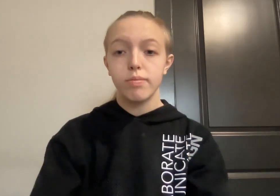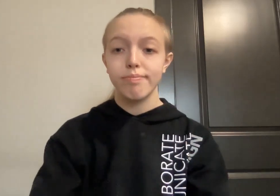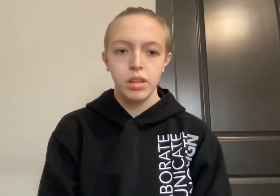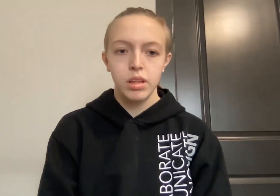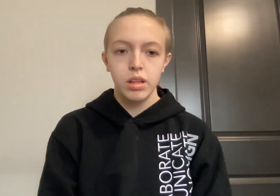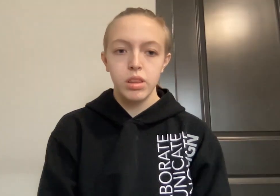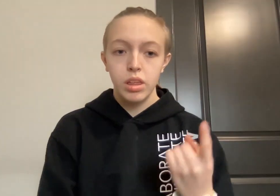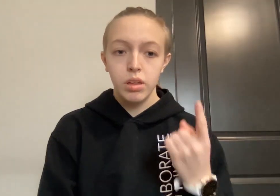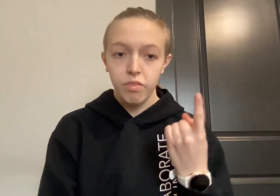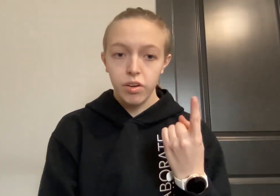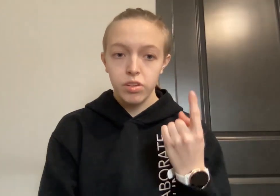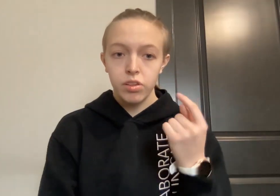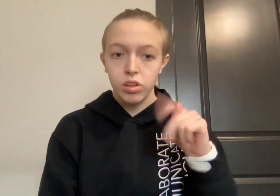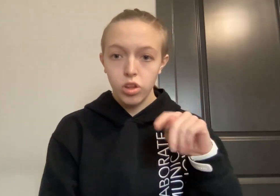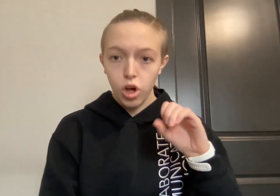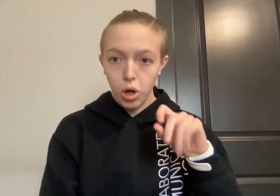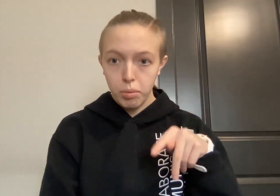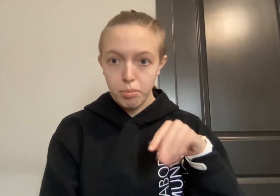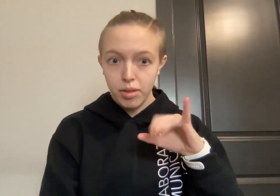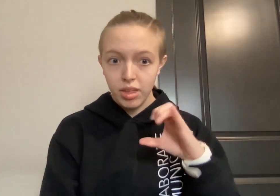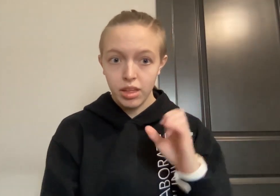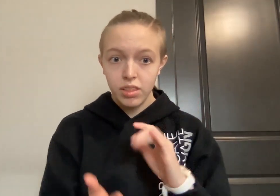Now the first topic that